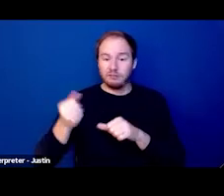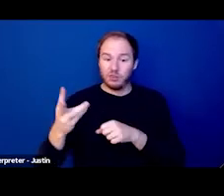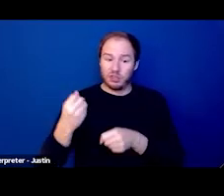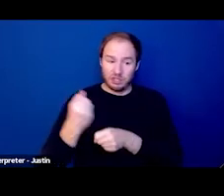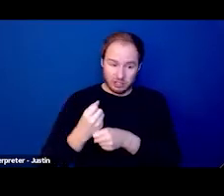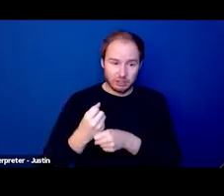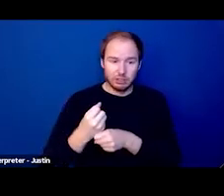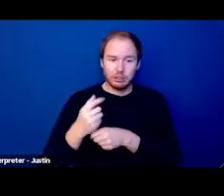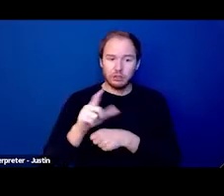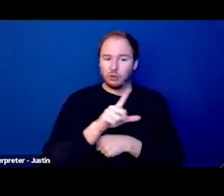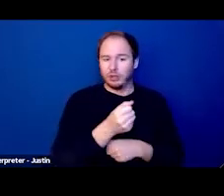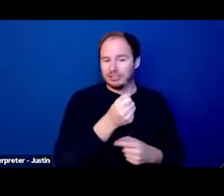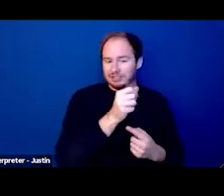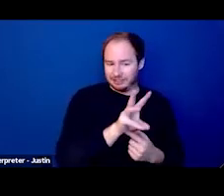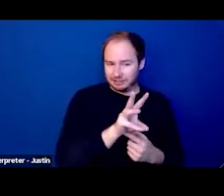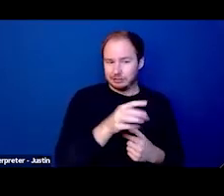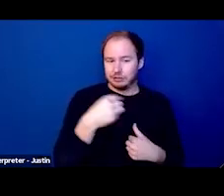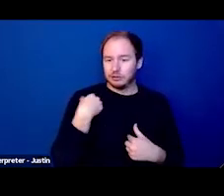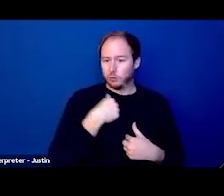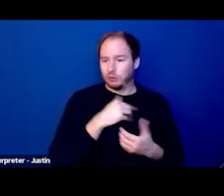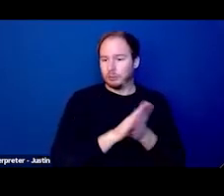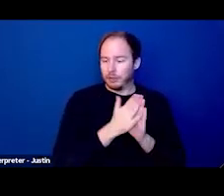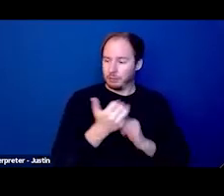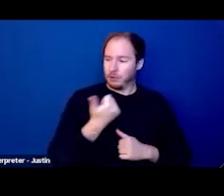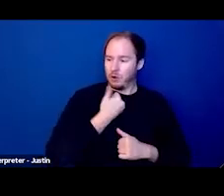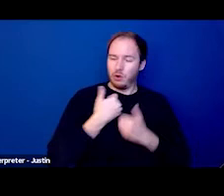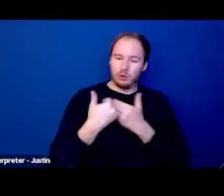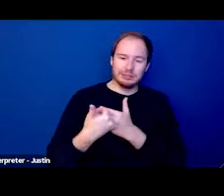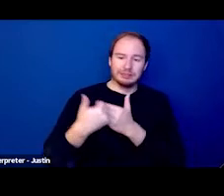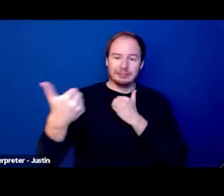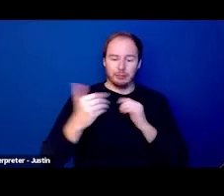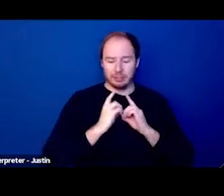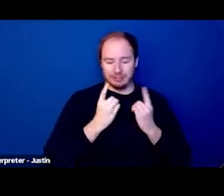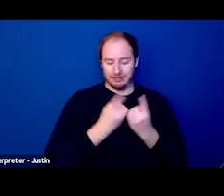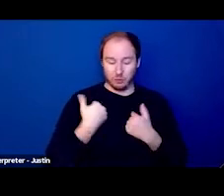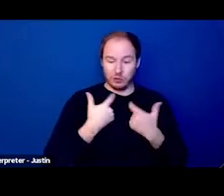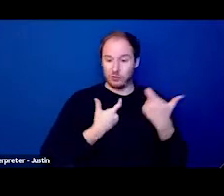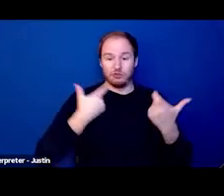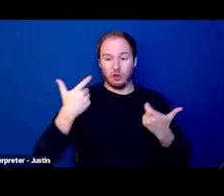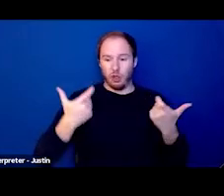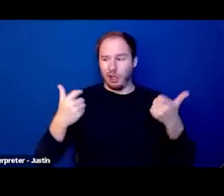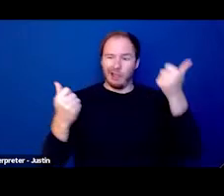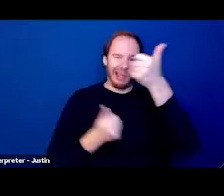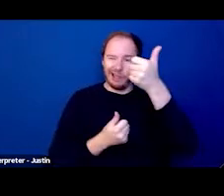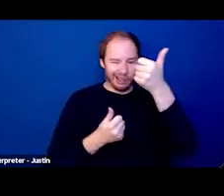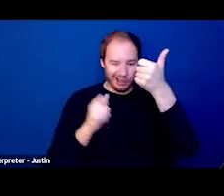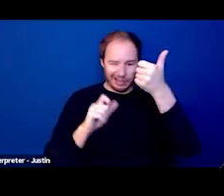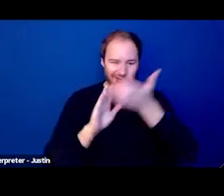So in 2016 we actually became our own division. We found that we were so large and we really needed to be our own division.